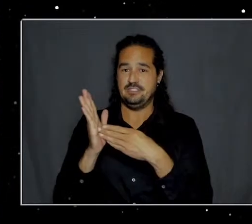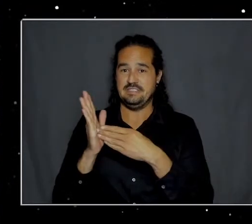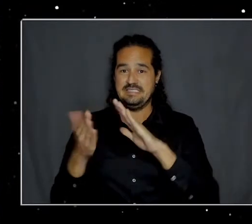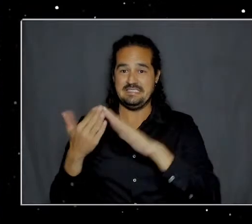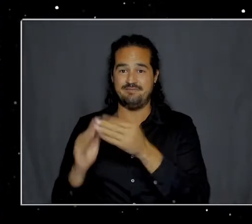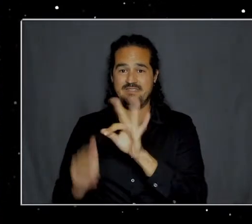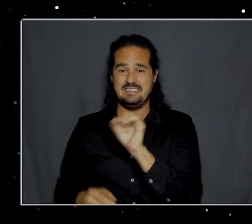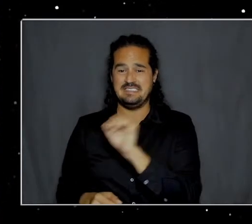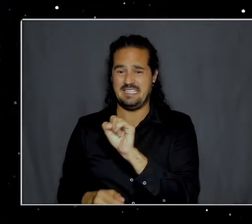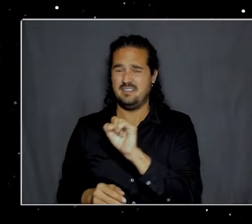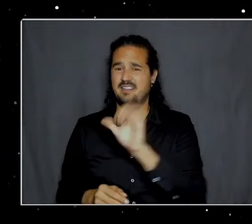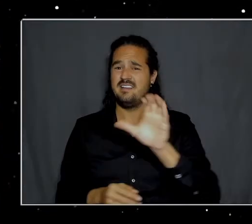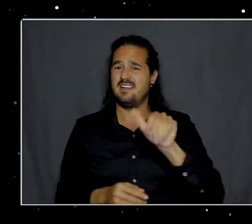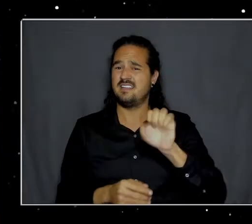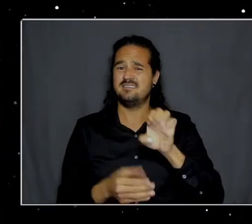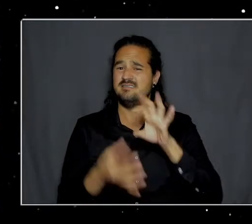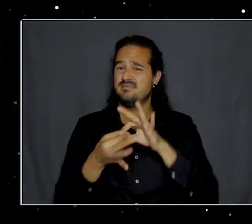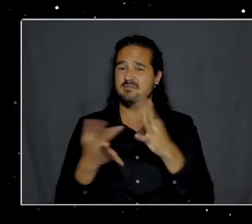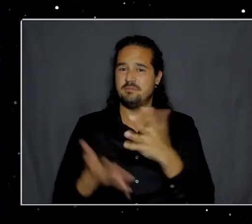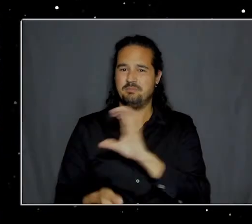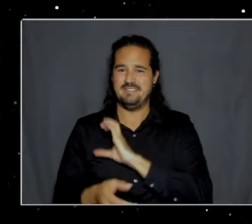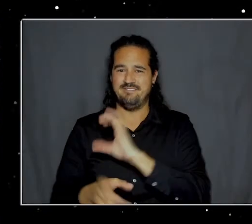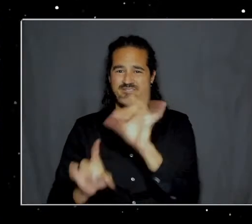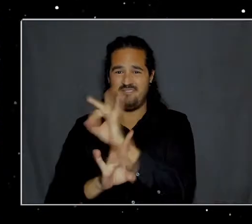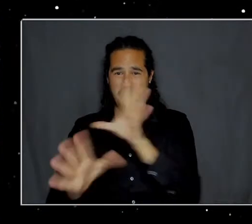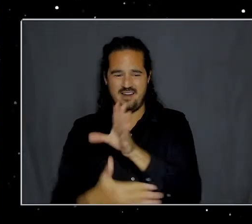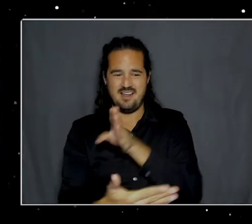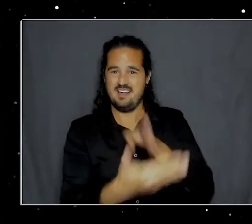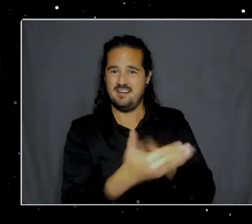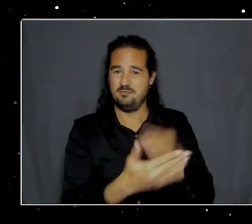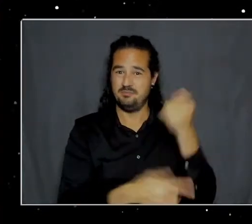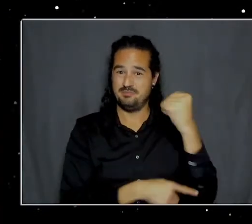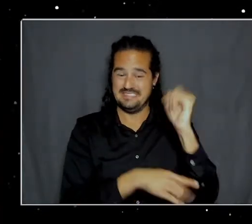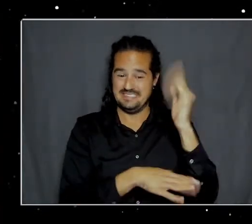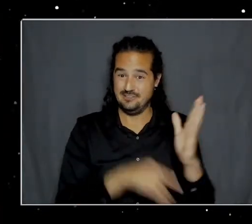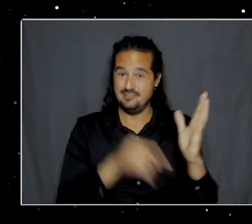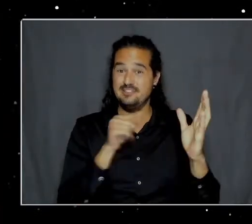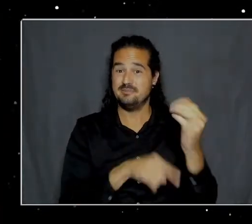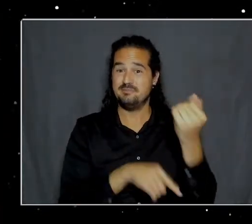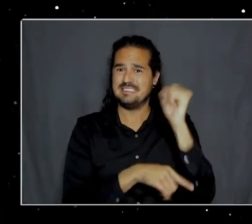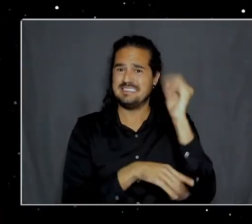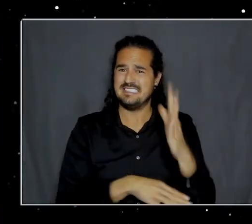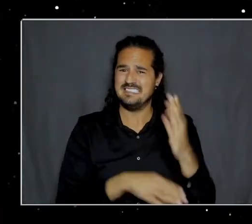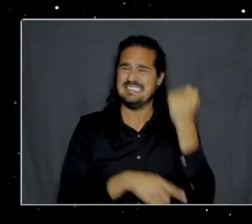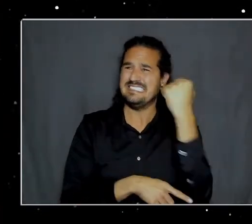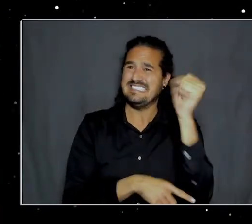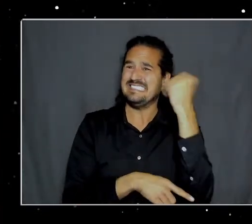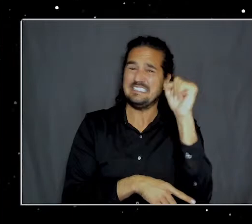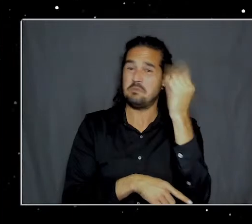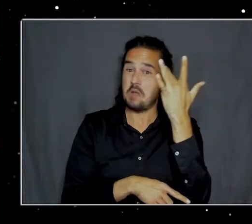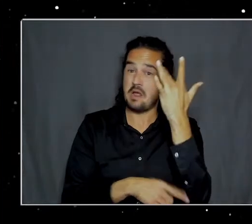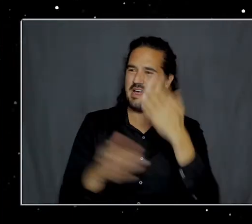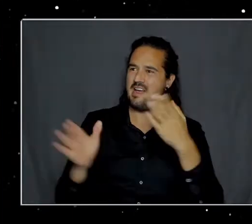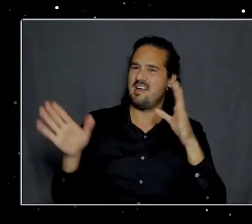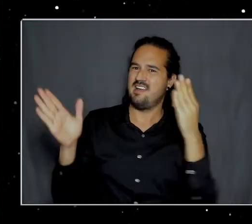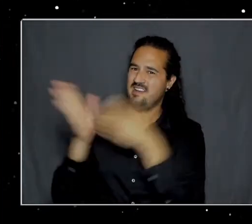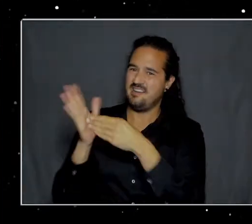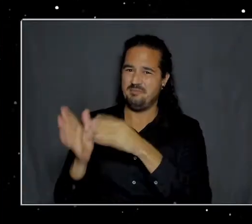THE BLM VERSUS CITY OF SEATTLE CASE WAS ABOUT POLICE VIOLENCE AGAINST PROTESTORS, AND PARTICULARLY PROTESTERS WHO WERE